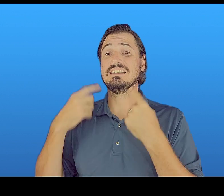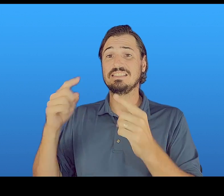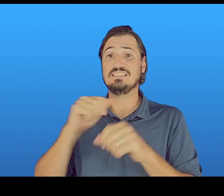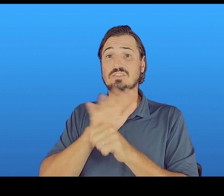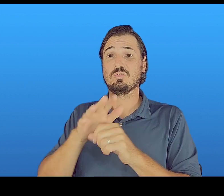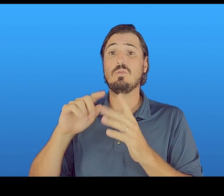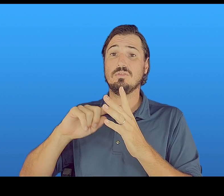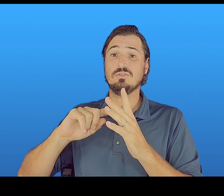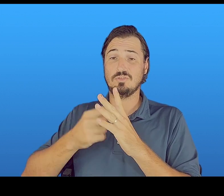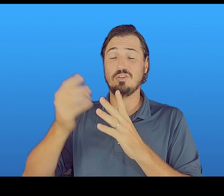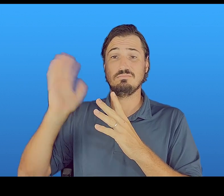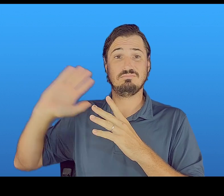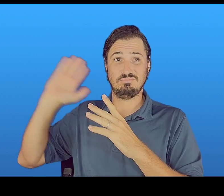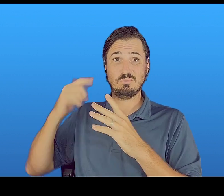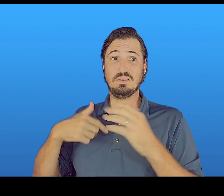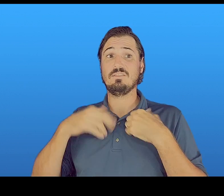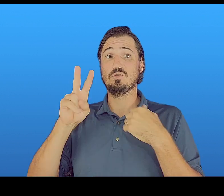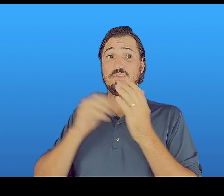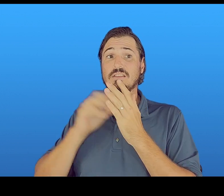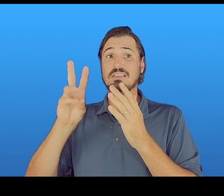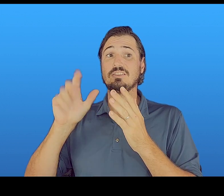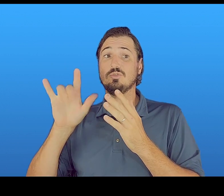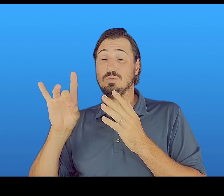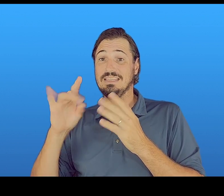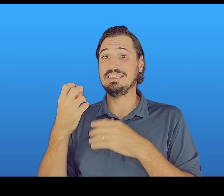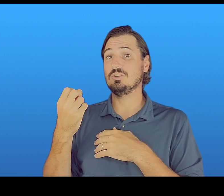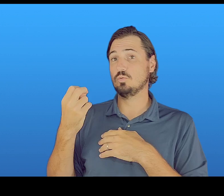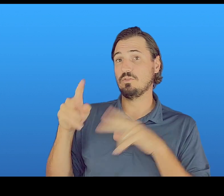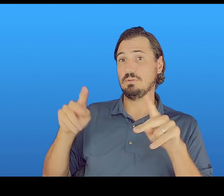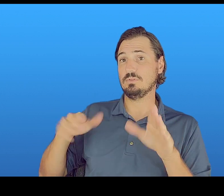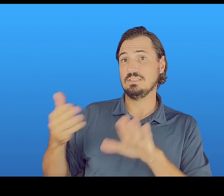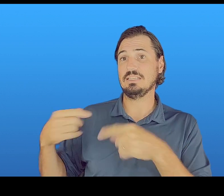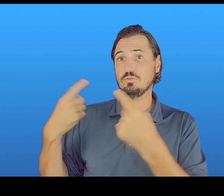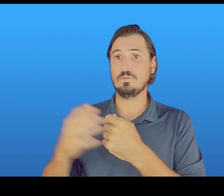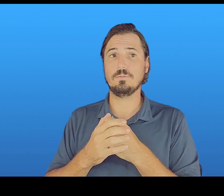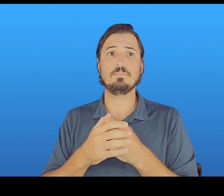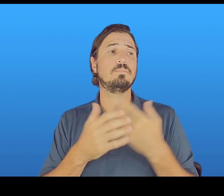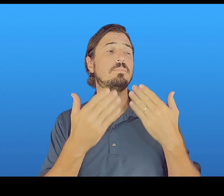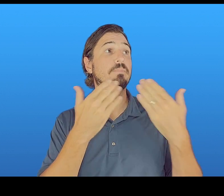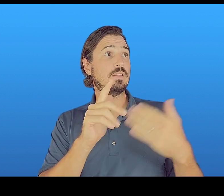Since the beginning of the pandemic Kauai has seen 2,628 cumulative cases, with 12 fatalities